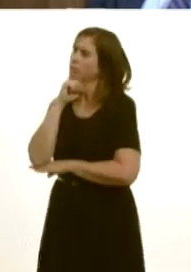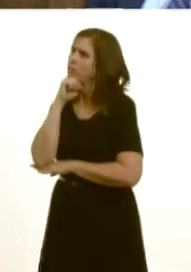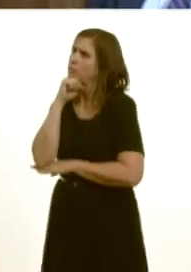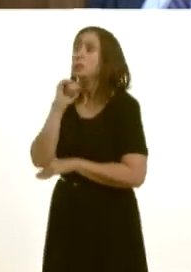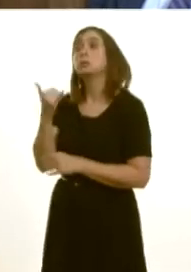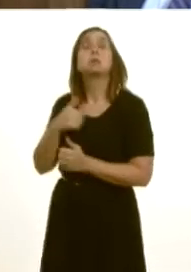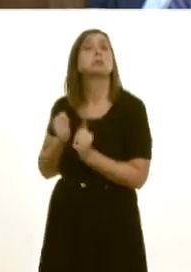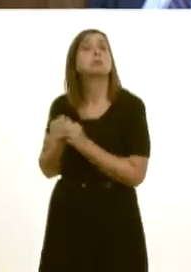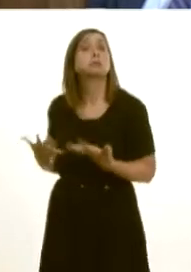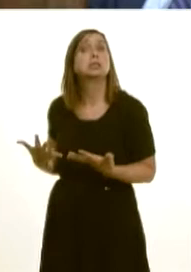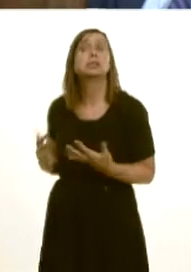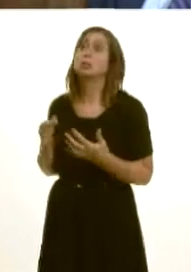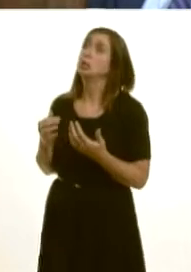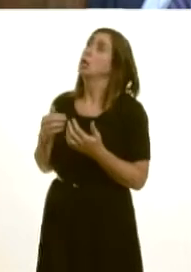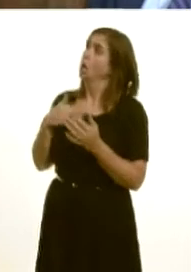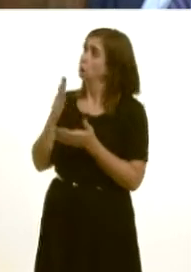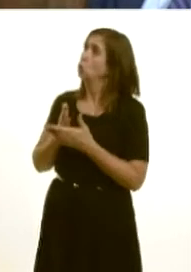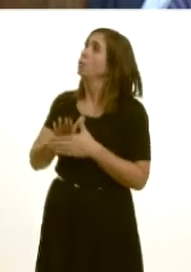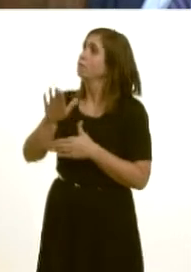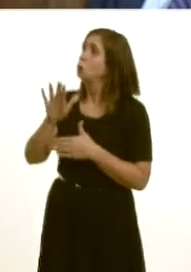and I am sure that that will be the case in the future. Above all, it is important that